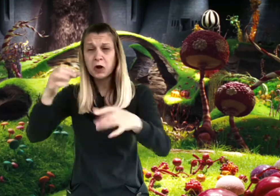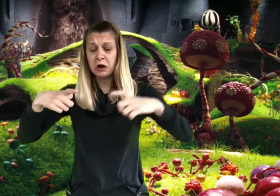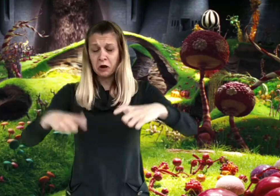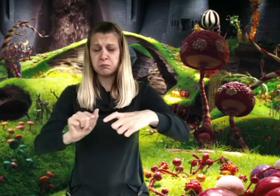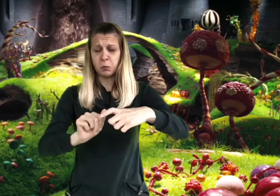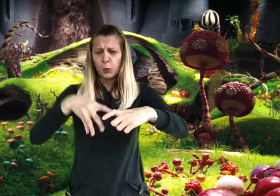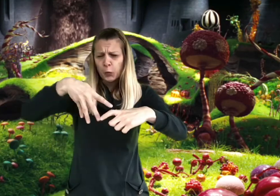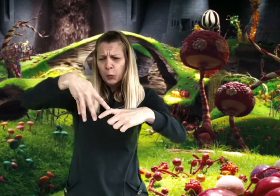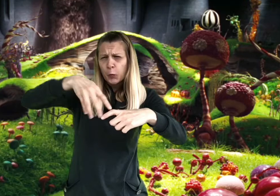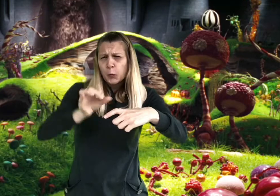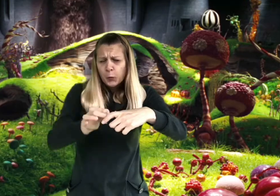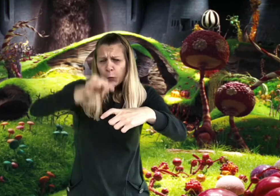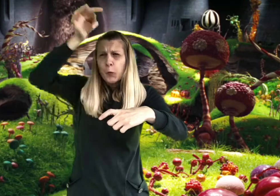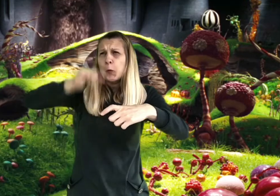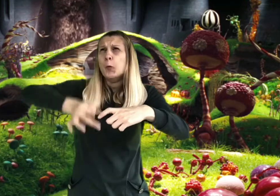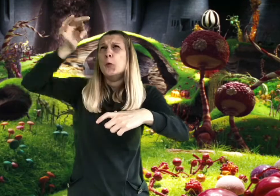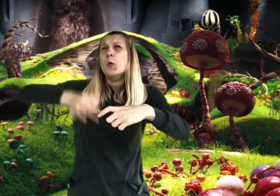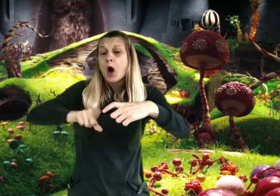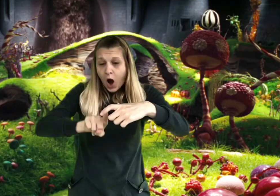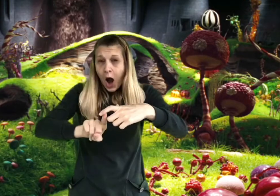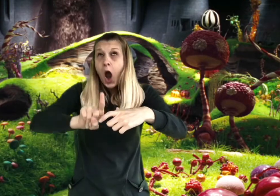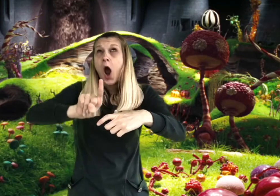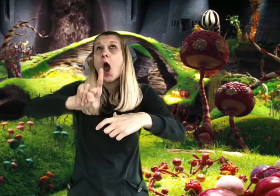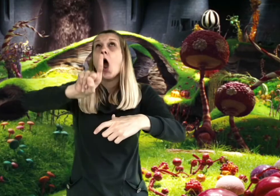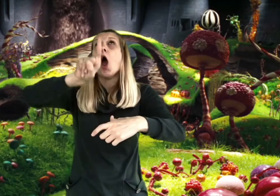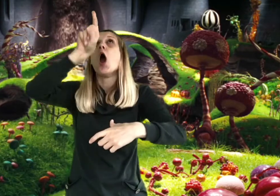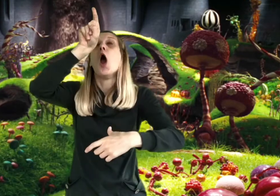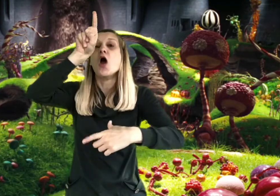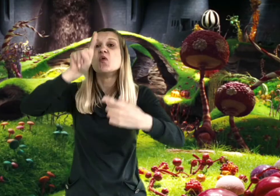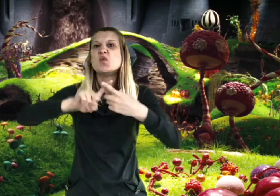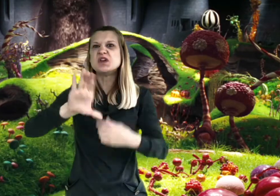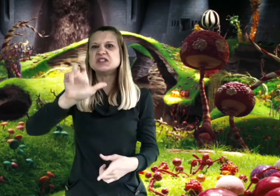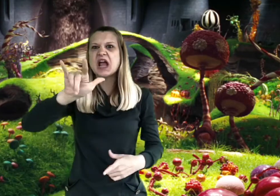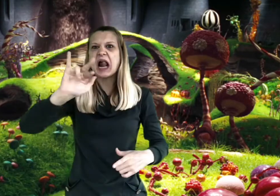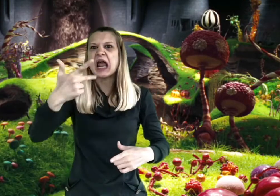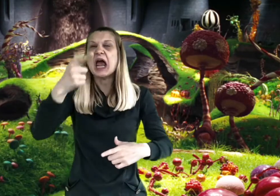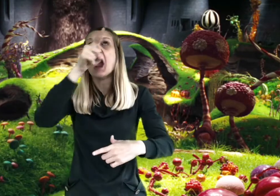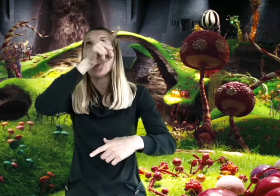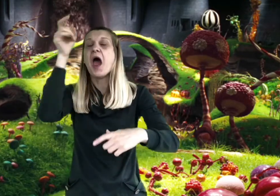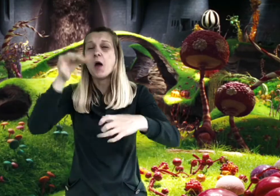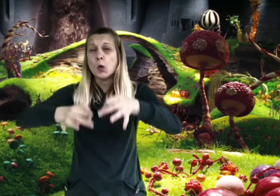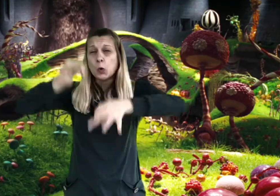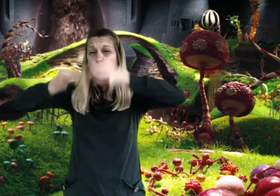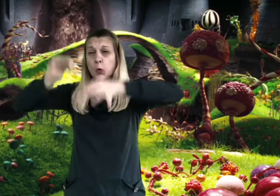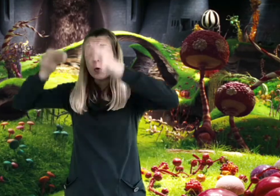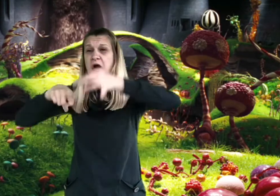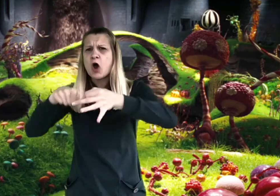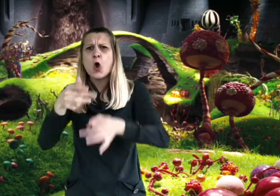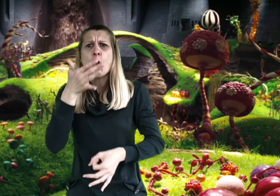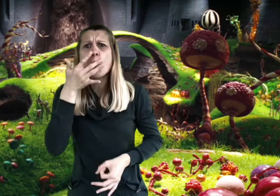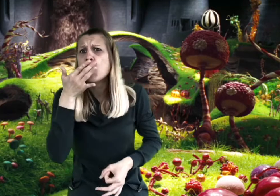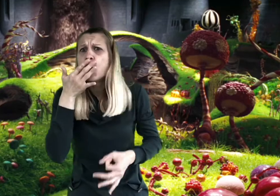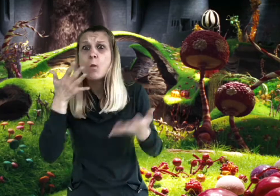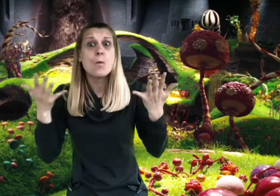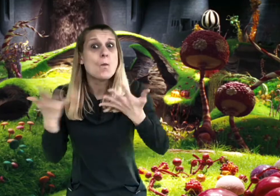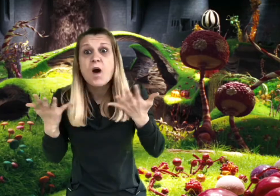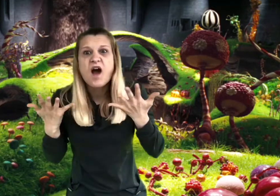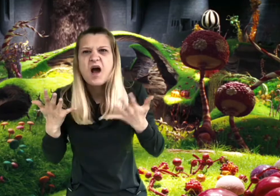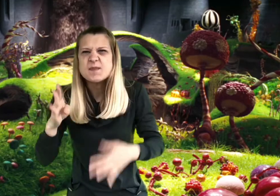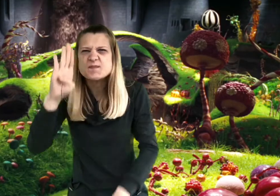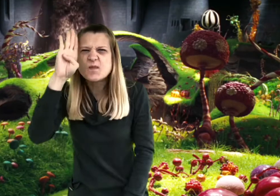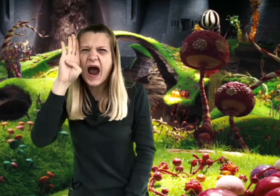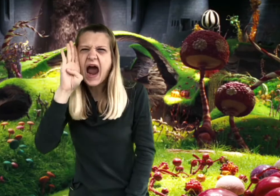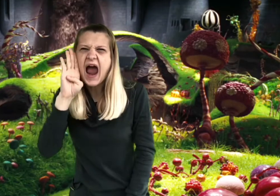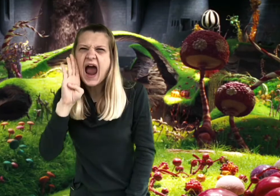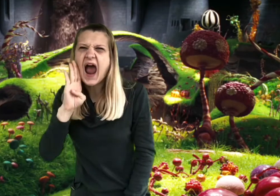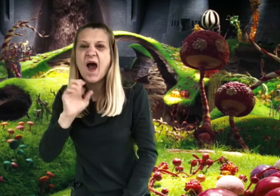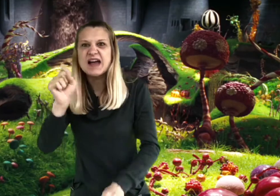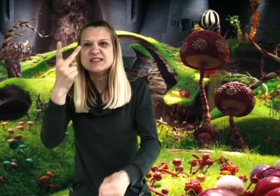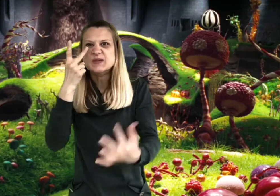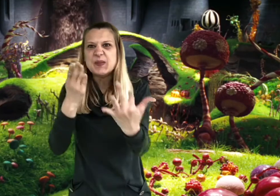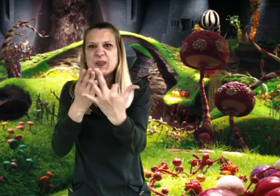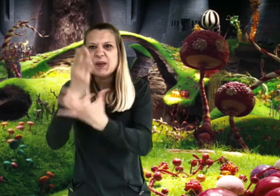into the river from somewhere high up in the ceiling! and they were sucking up the brownish muddy water